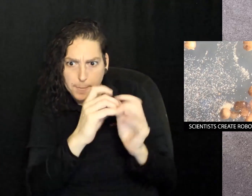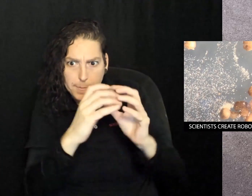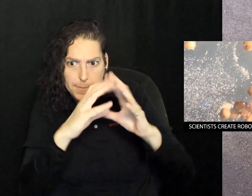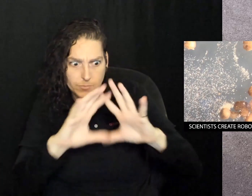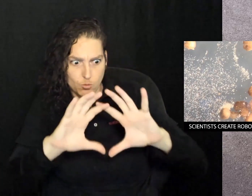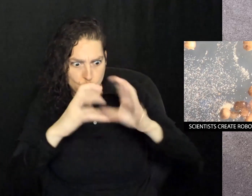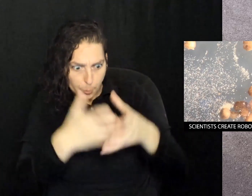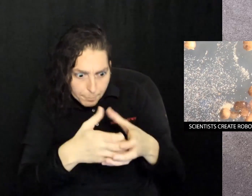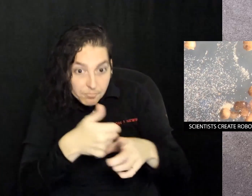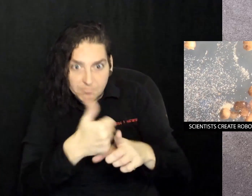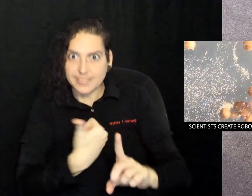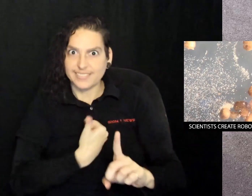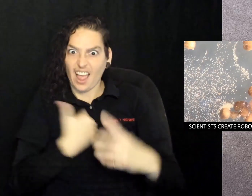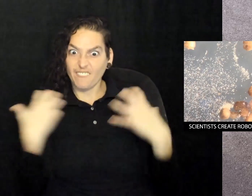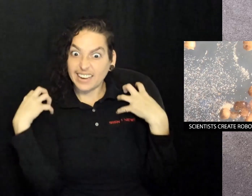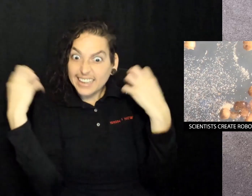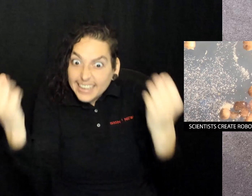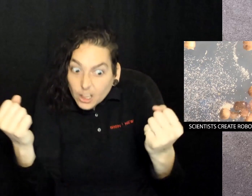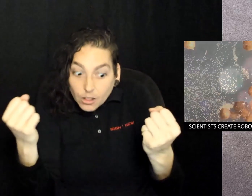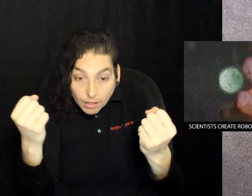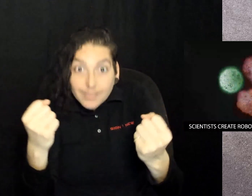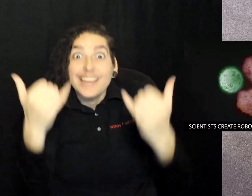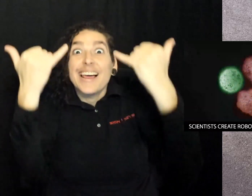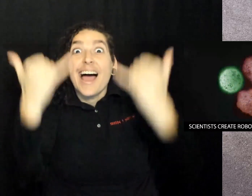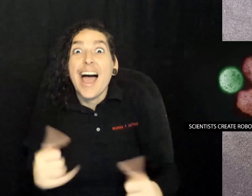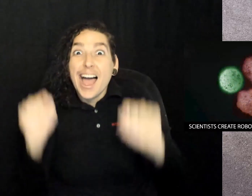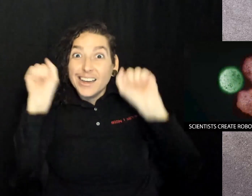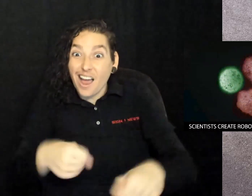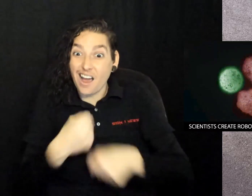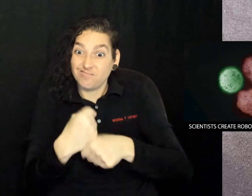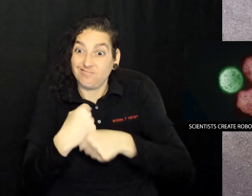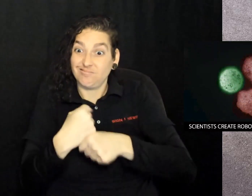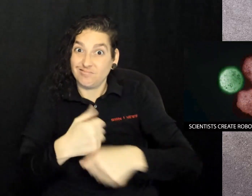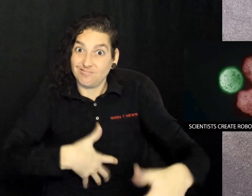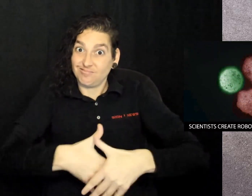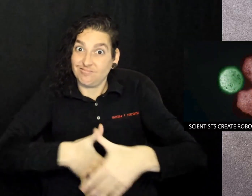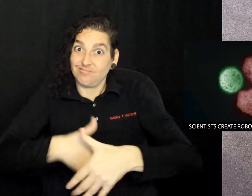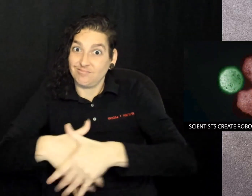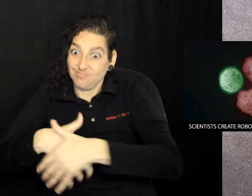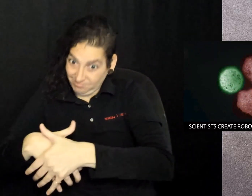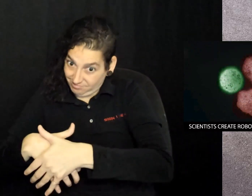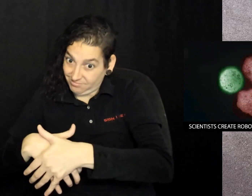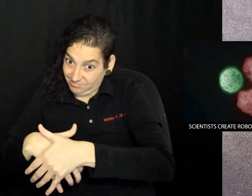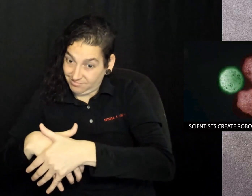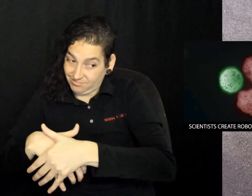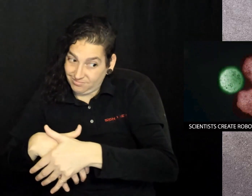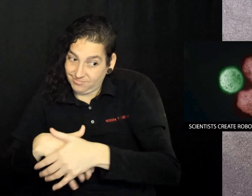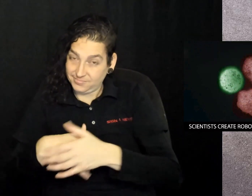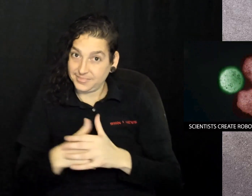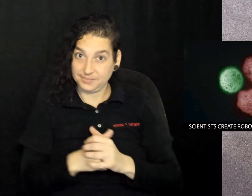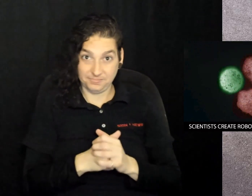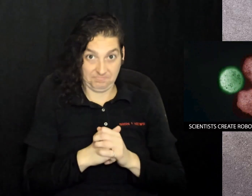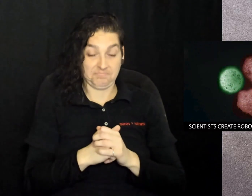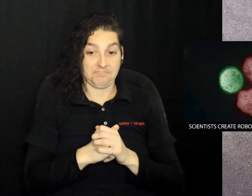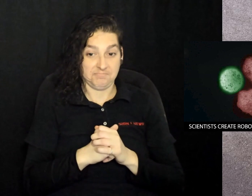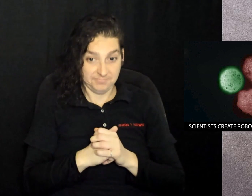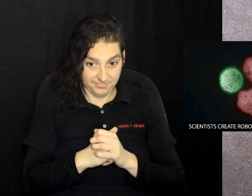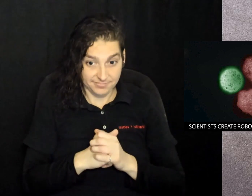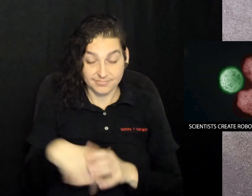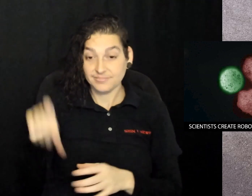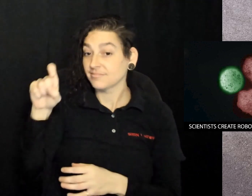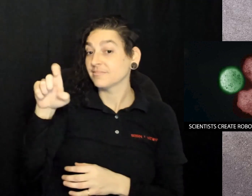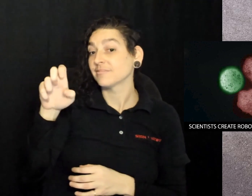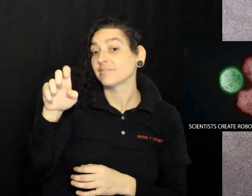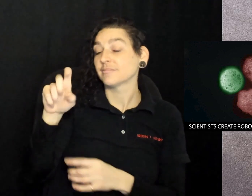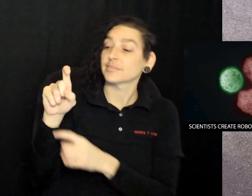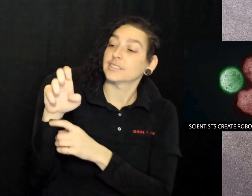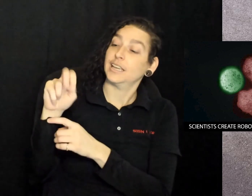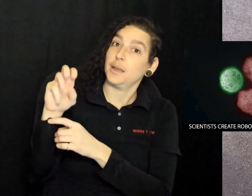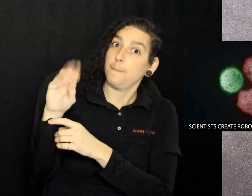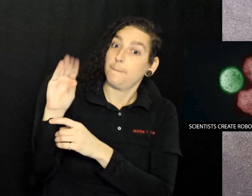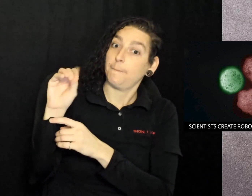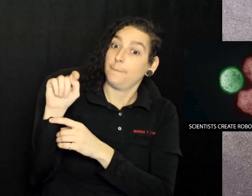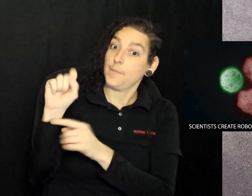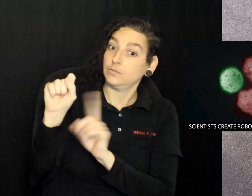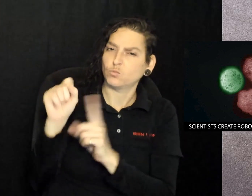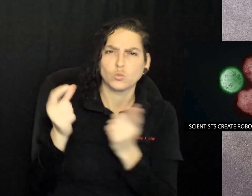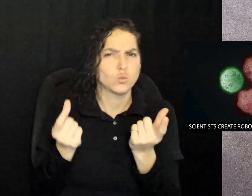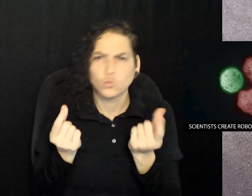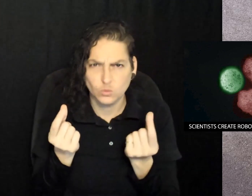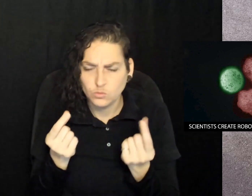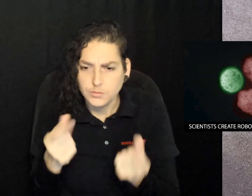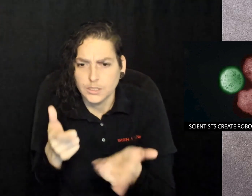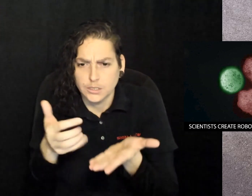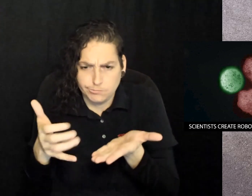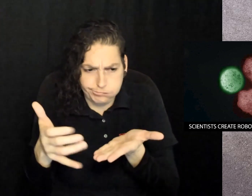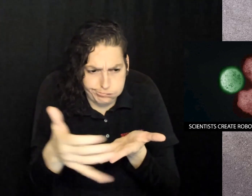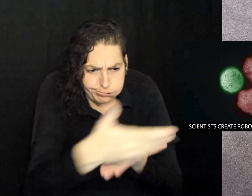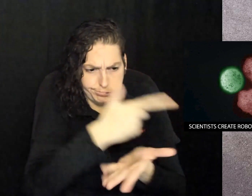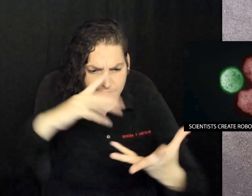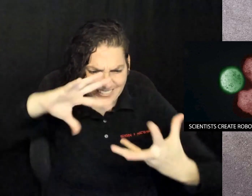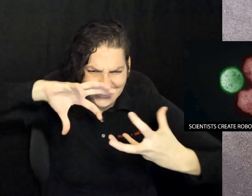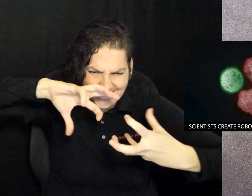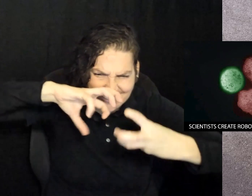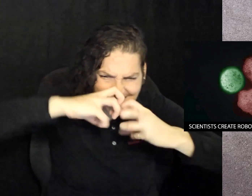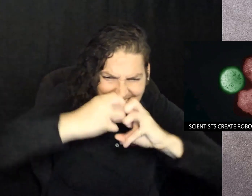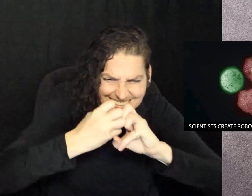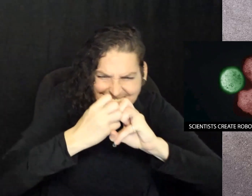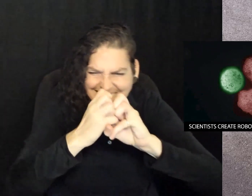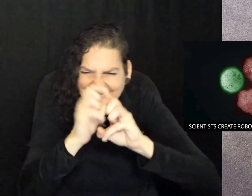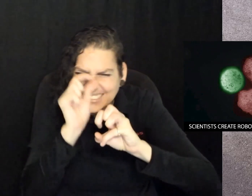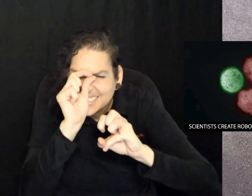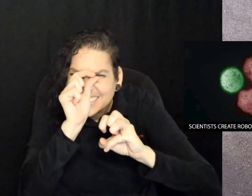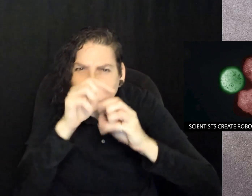2020 scientists noticed they moved work together in groups self healed and now they can reproduce